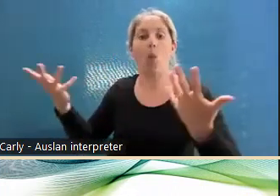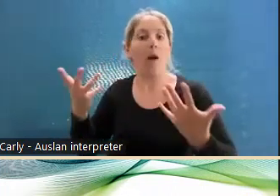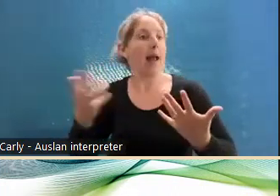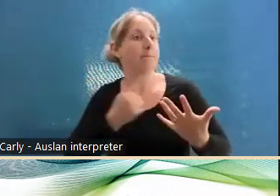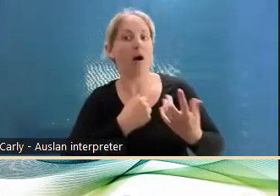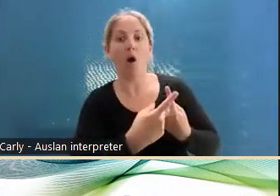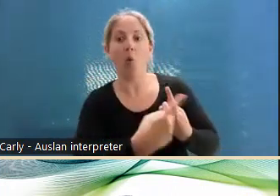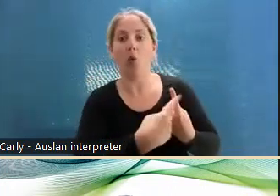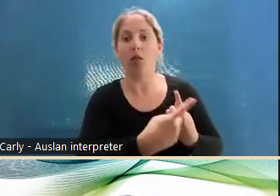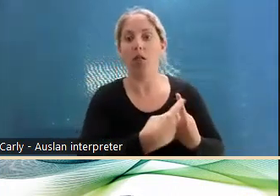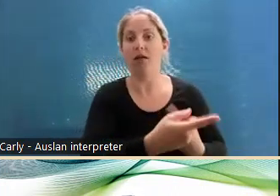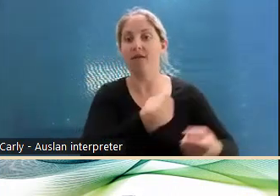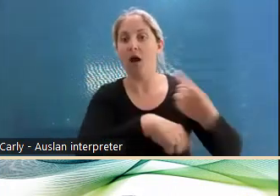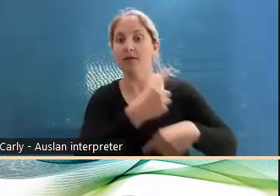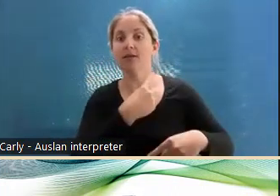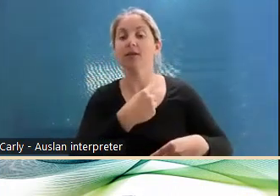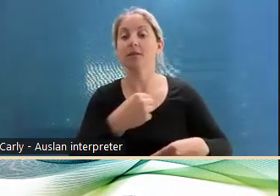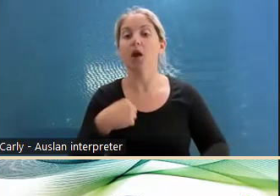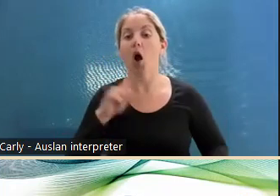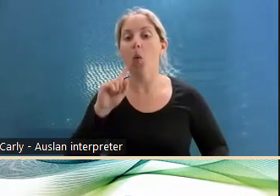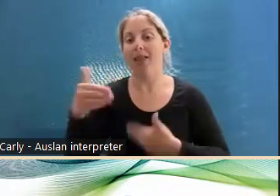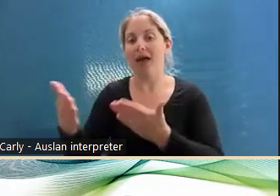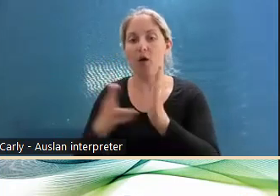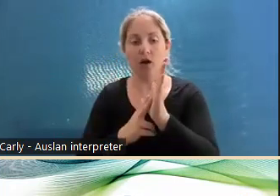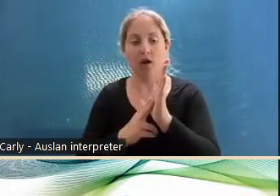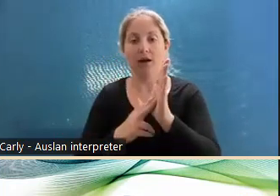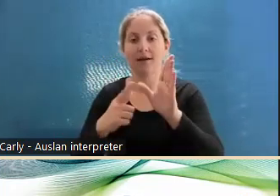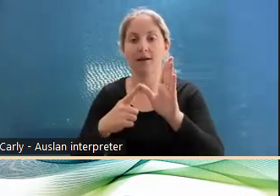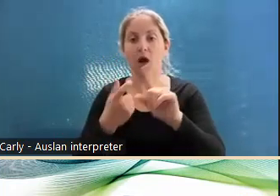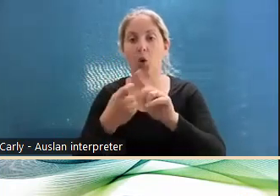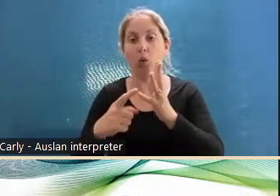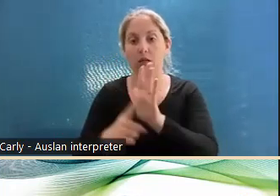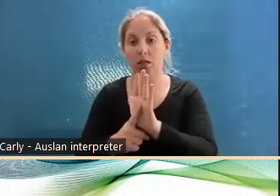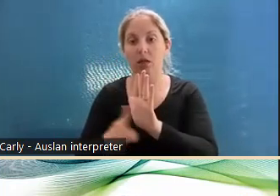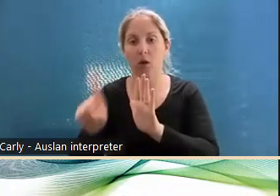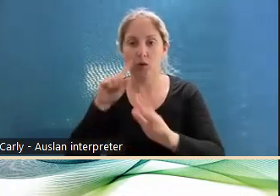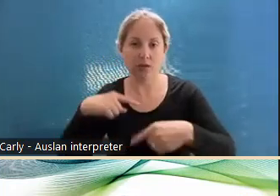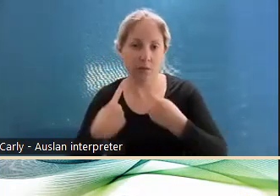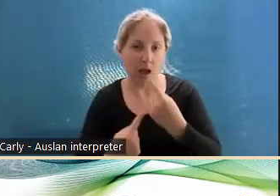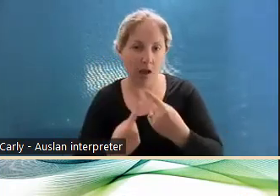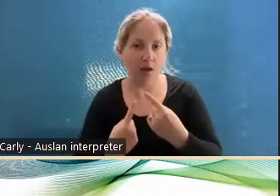But I'll let Nakul explain in detail the role of the advice line.